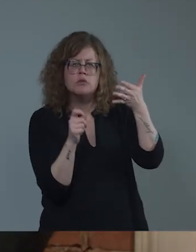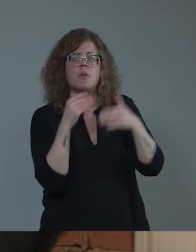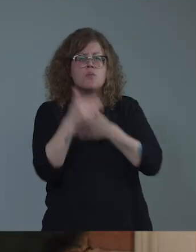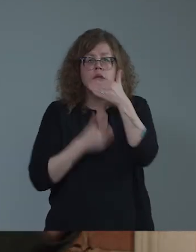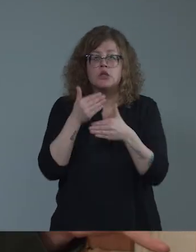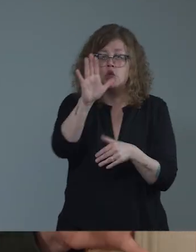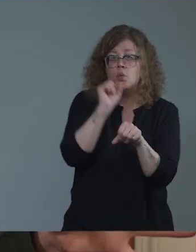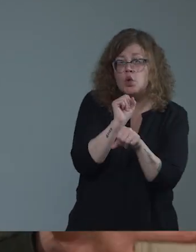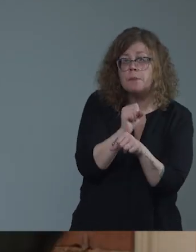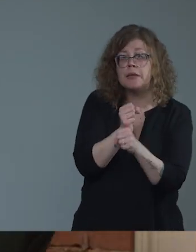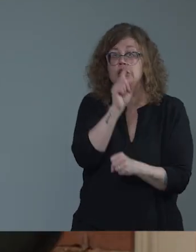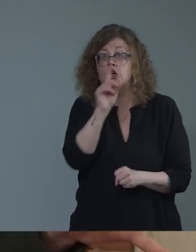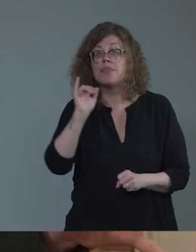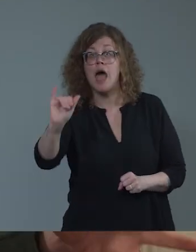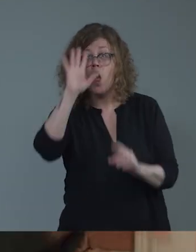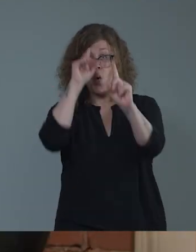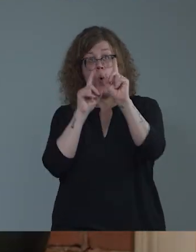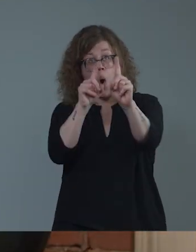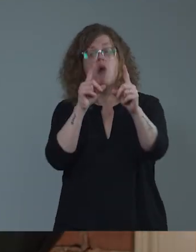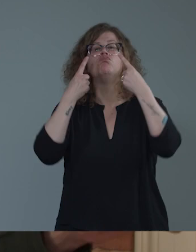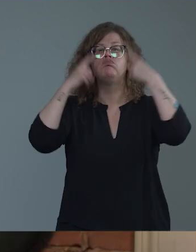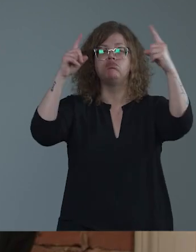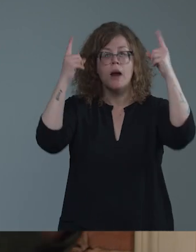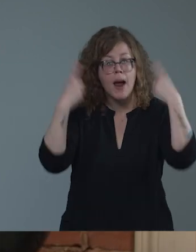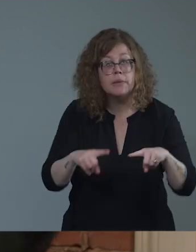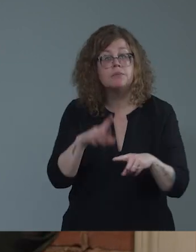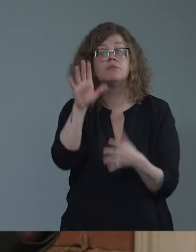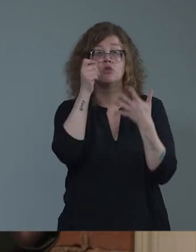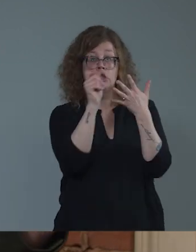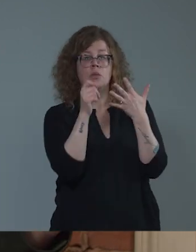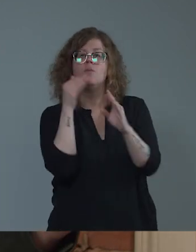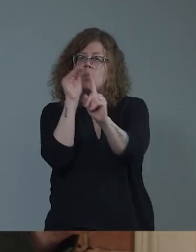it's all written down and agreed upon and that these checkpoints are actually approved along